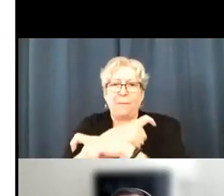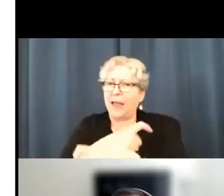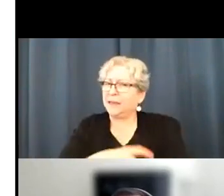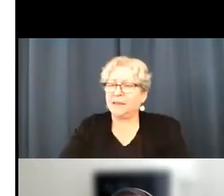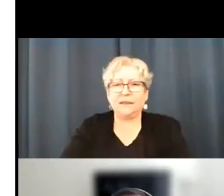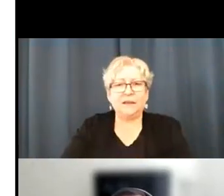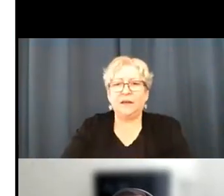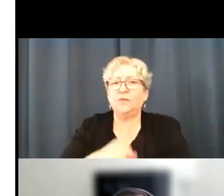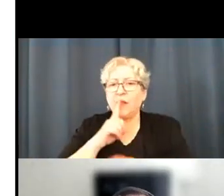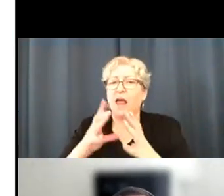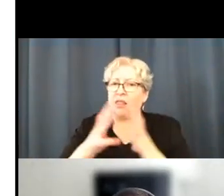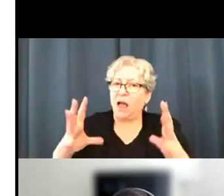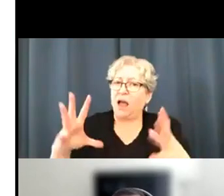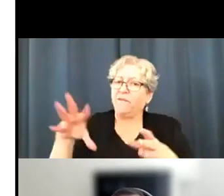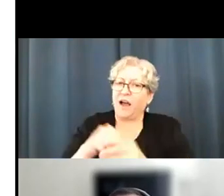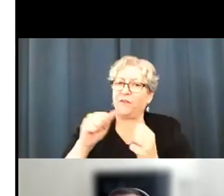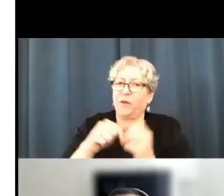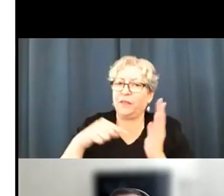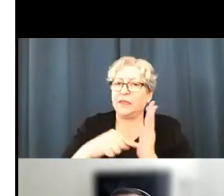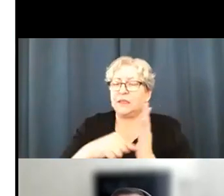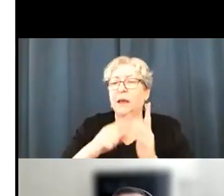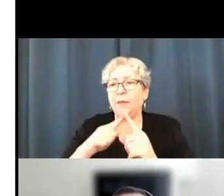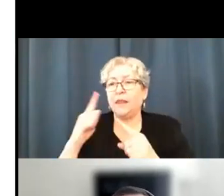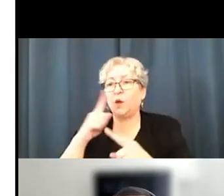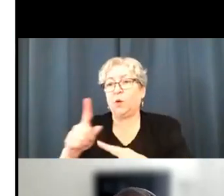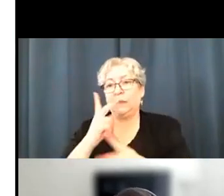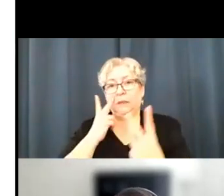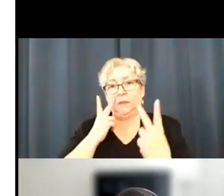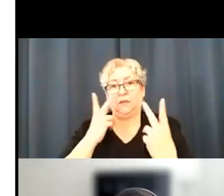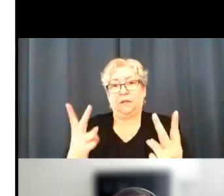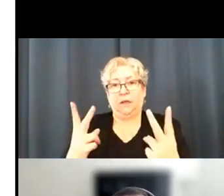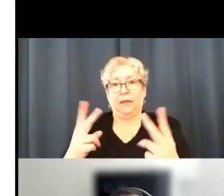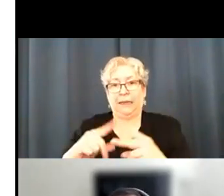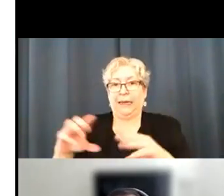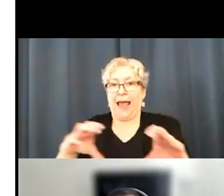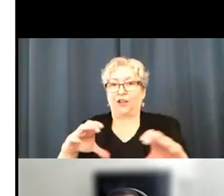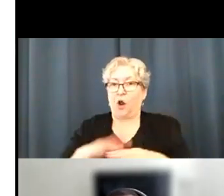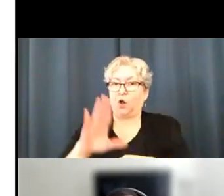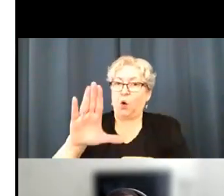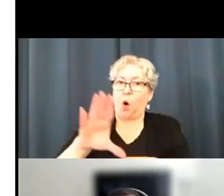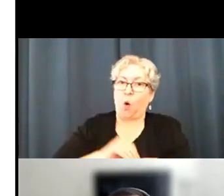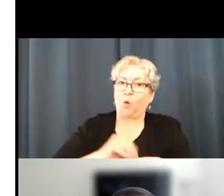There's a lot that goes into this, but we think that when you actually see it in action on your own site, it starts to click.